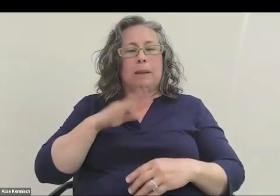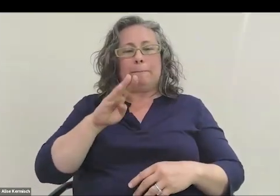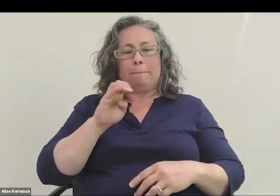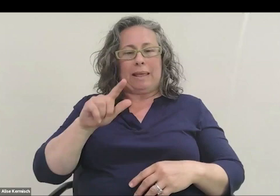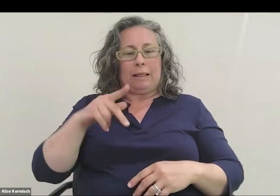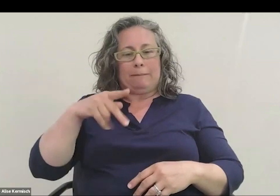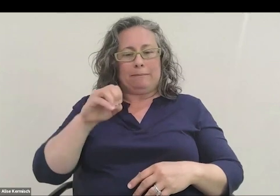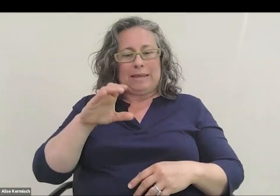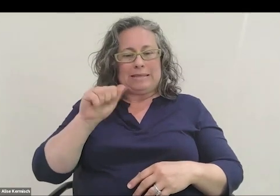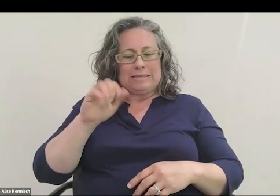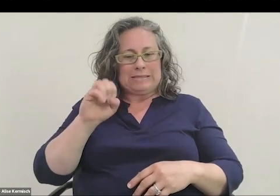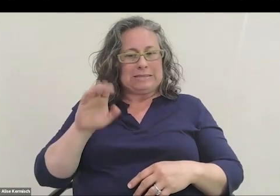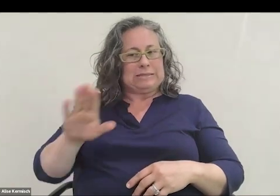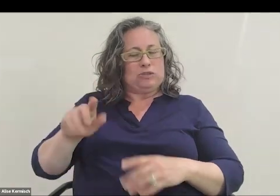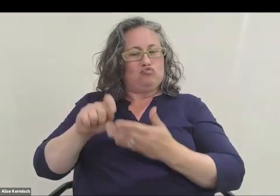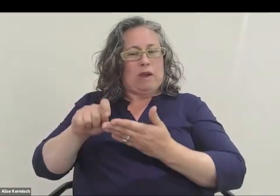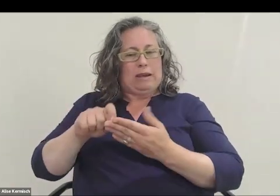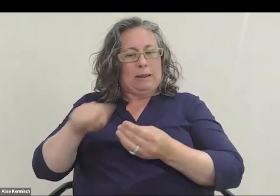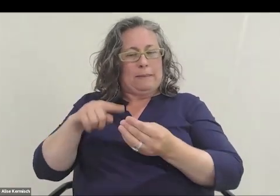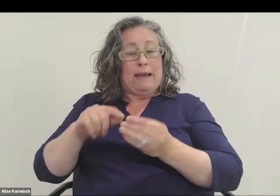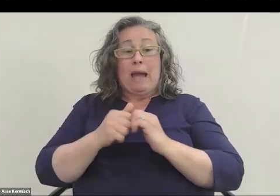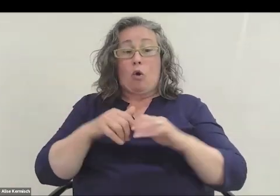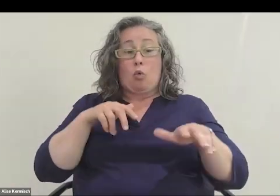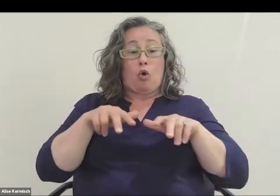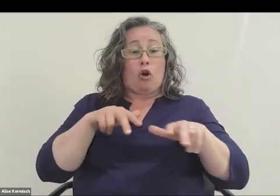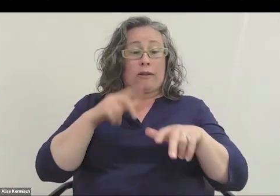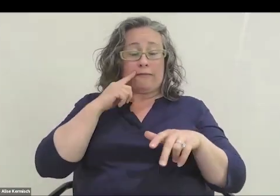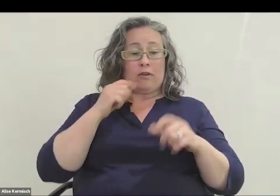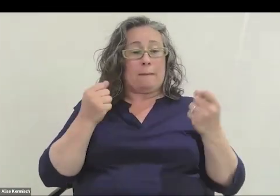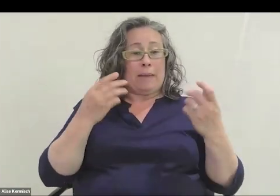about how walking for many people,